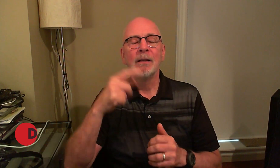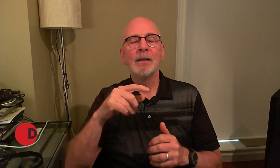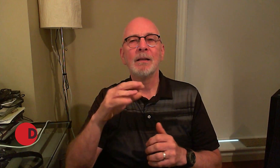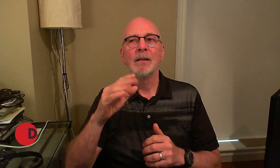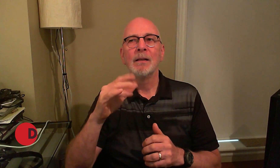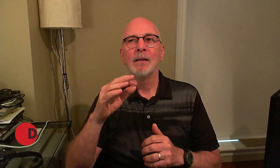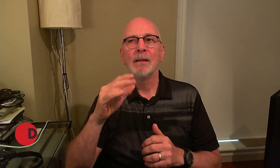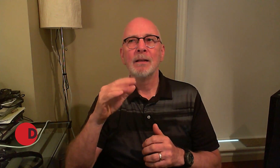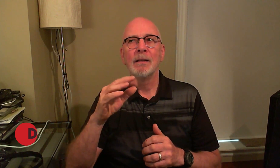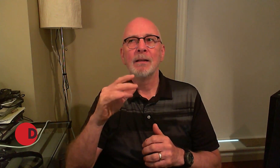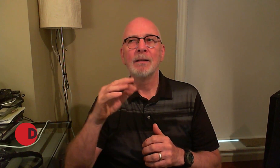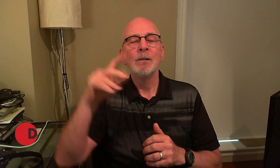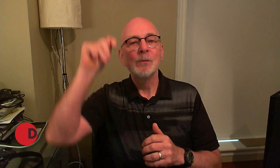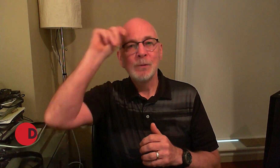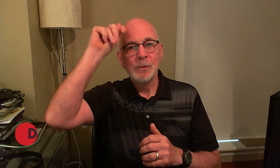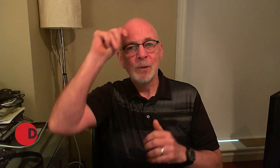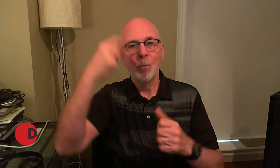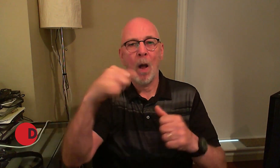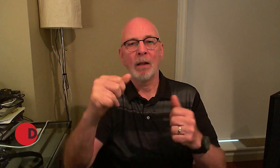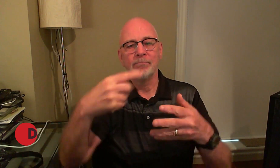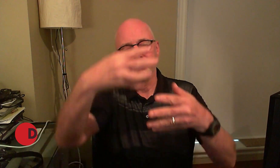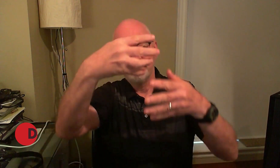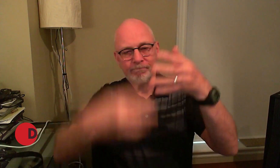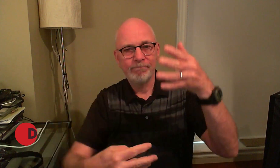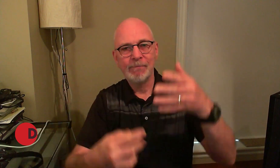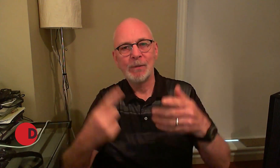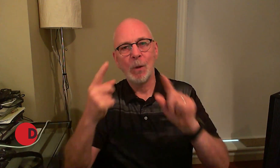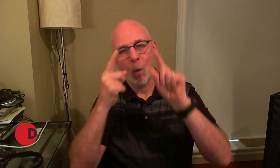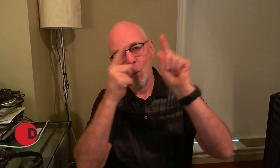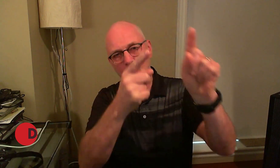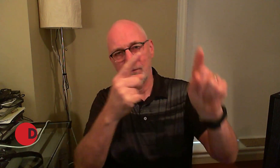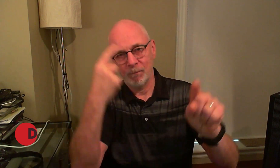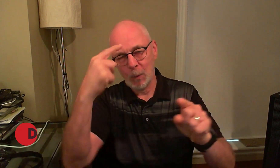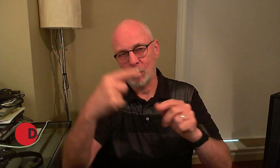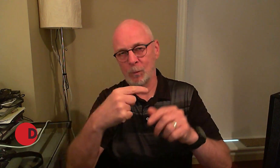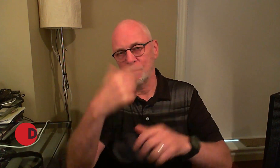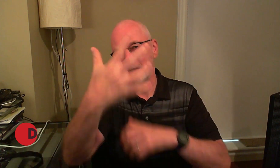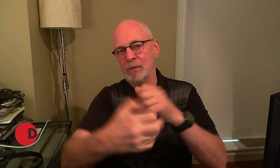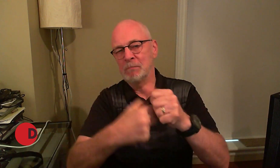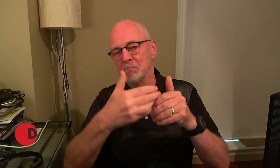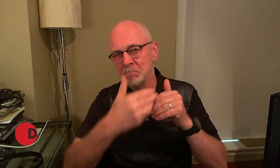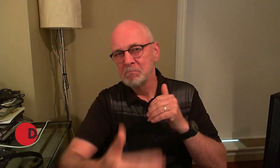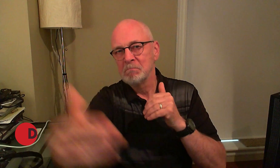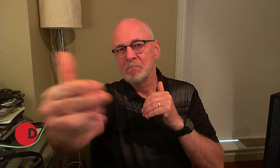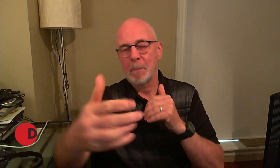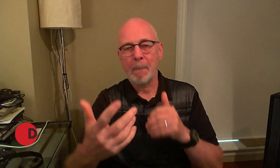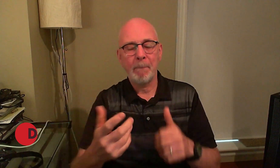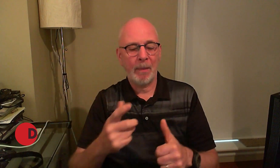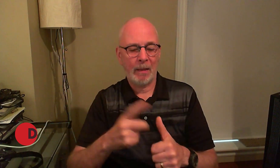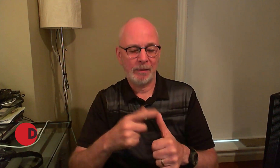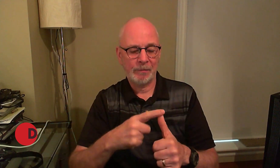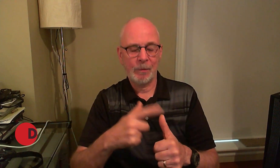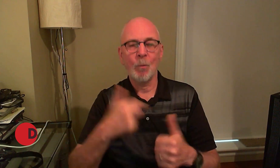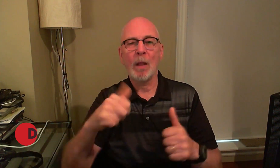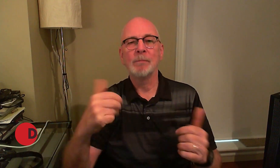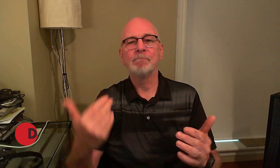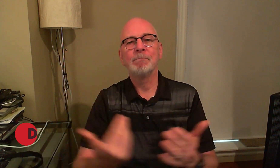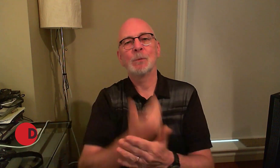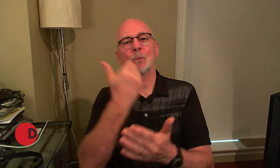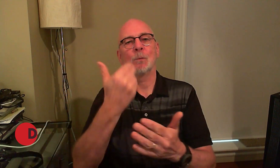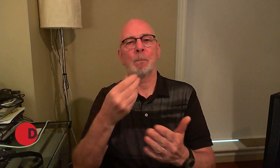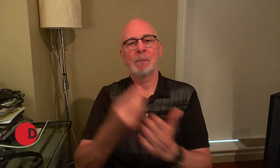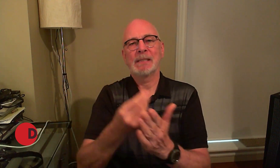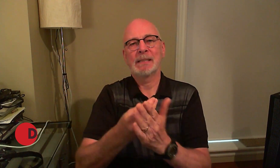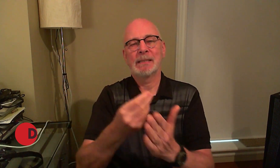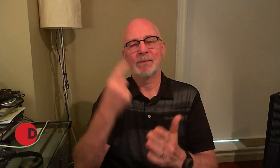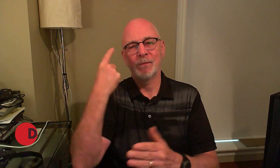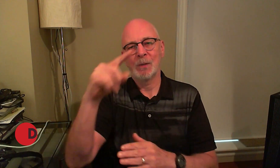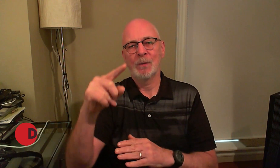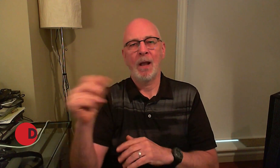For Trudeau and the Liberals across Canada. Trudeau has a list of goals for